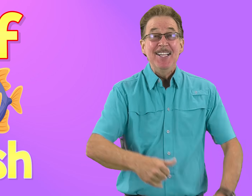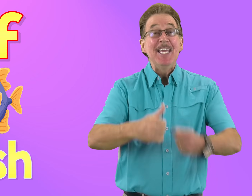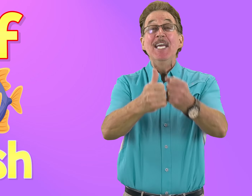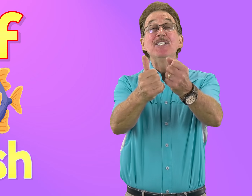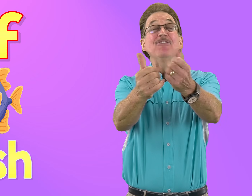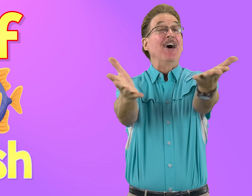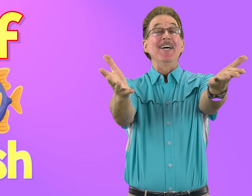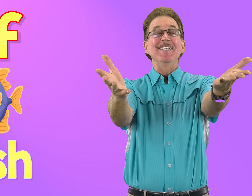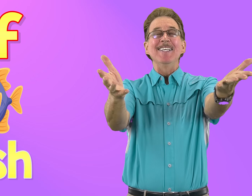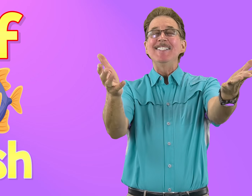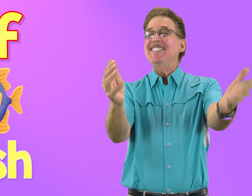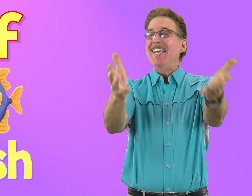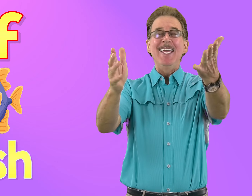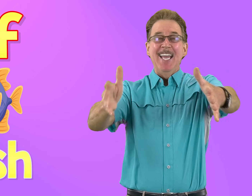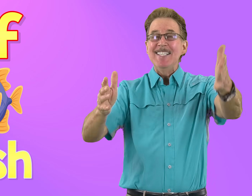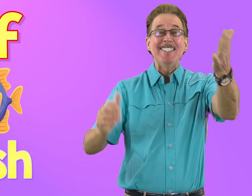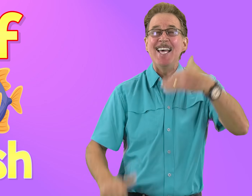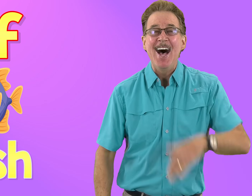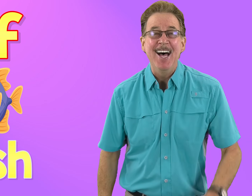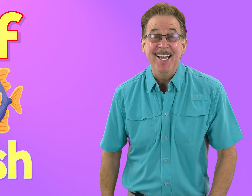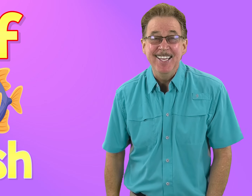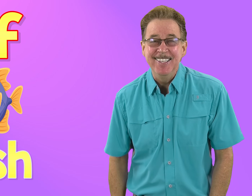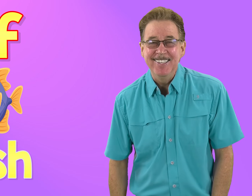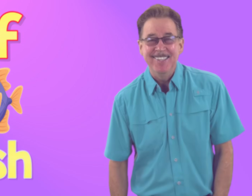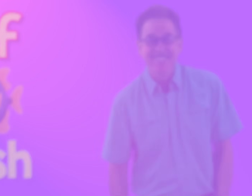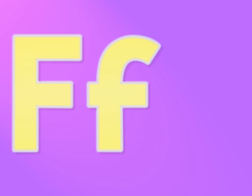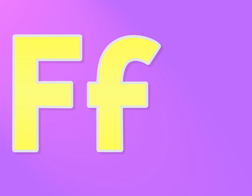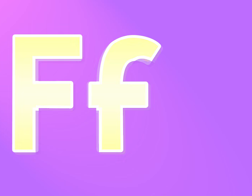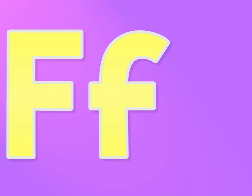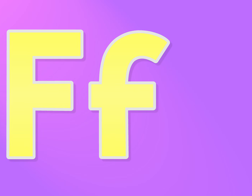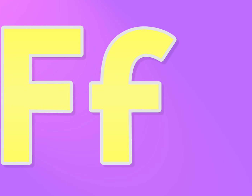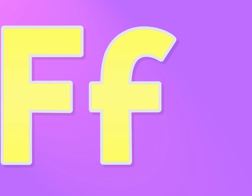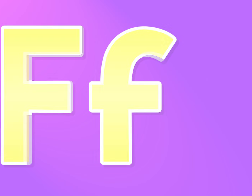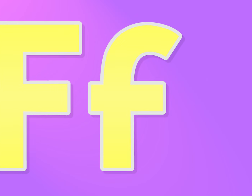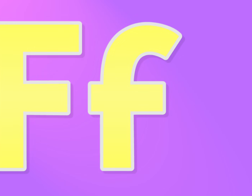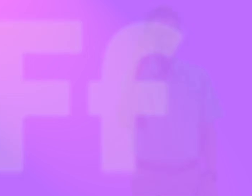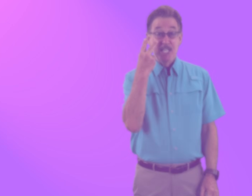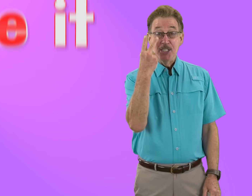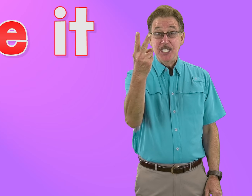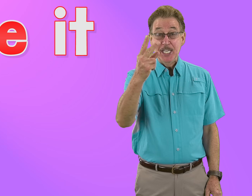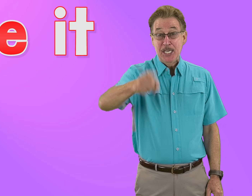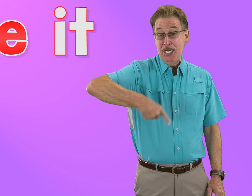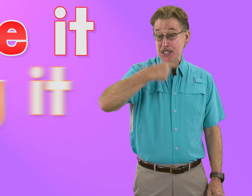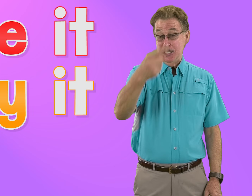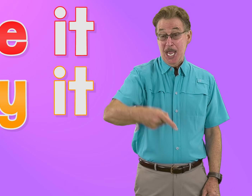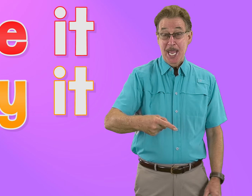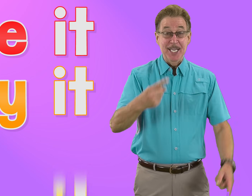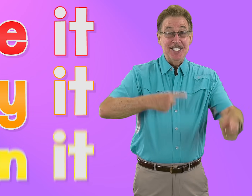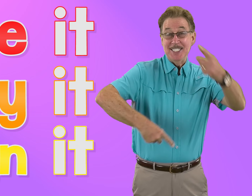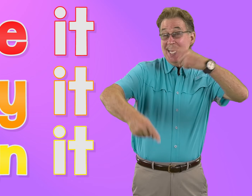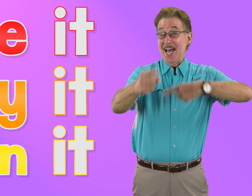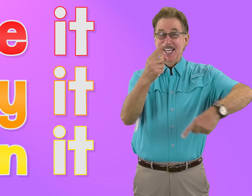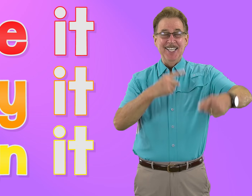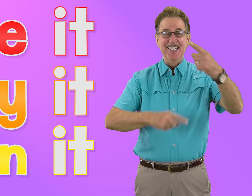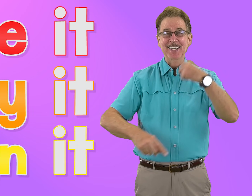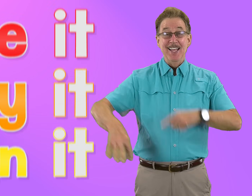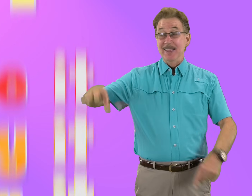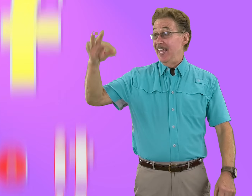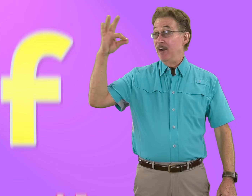It's fun to sing and sign See it, Say it, Sign it